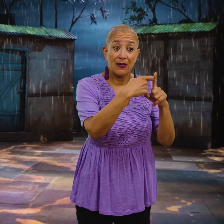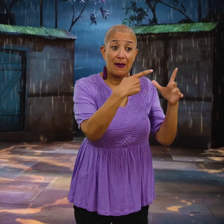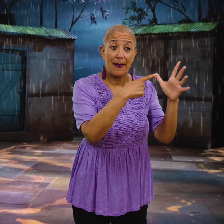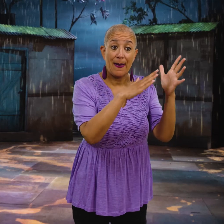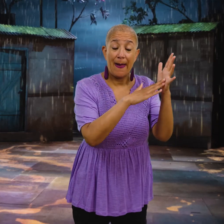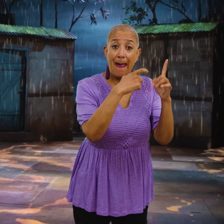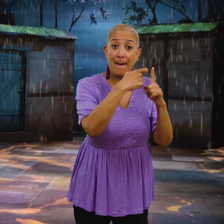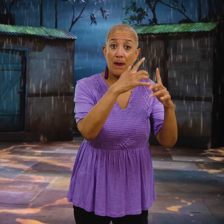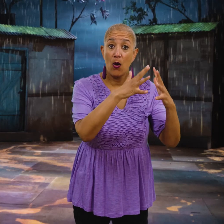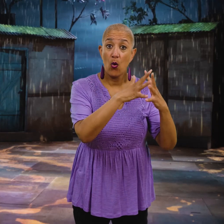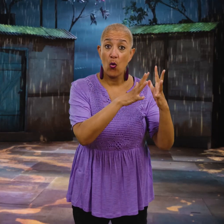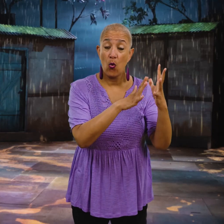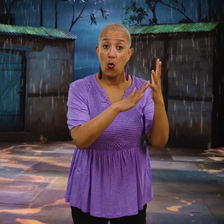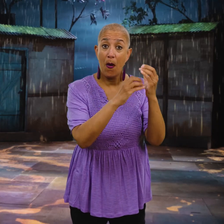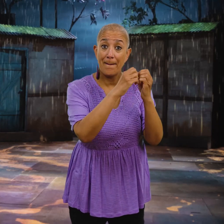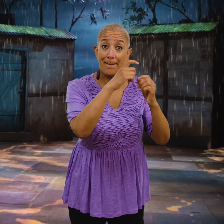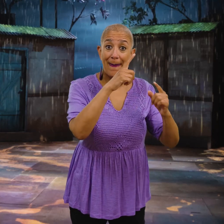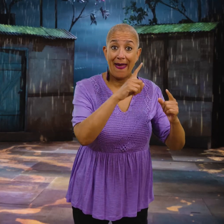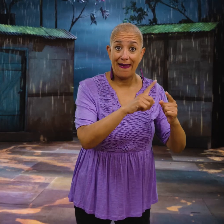that has sheltered generations.